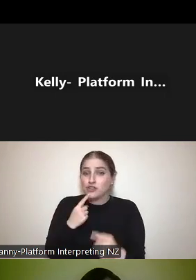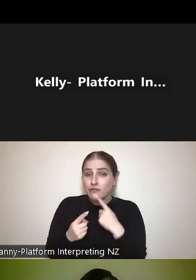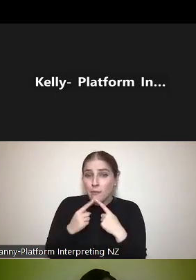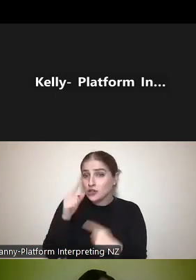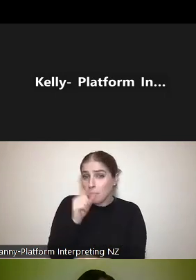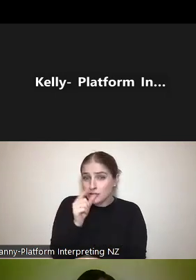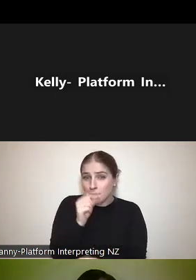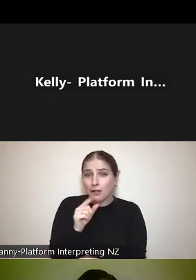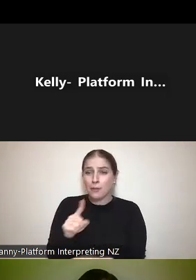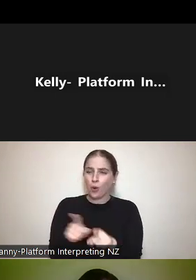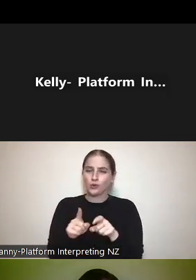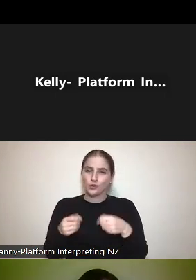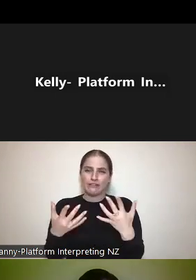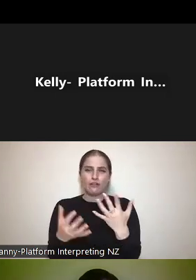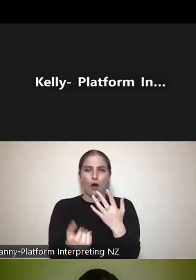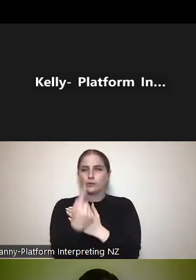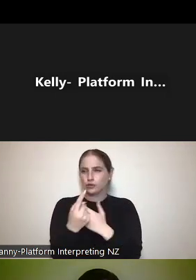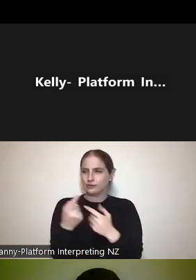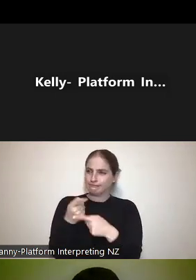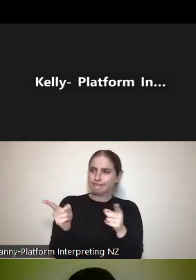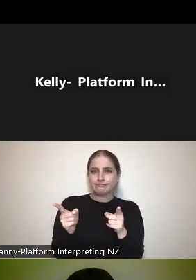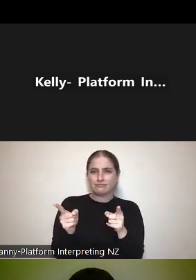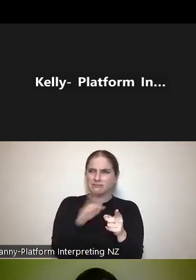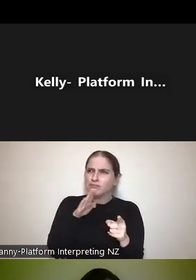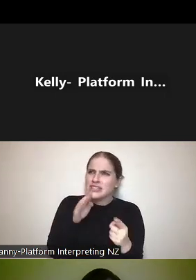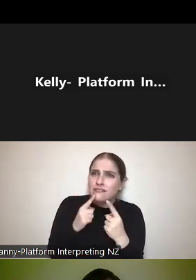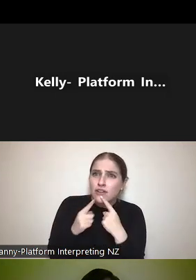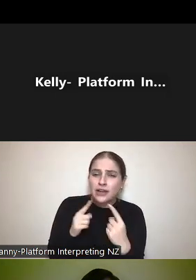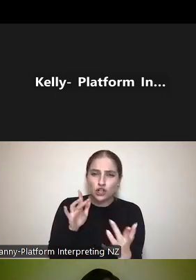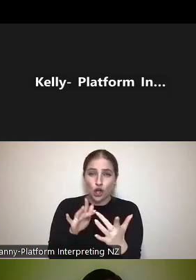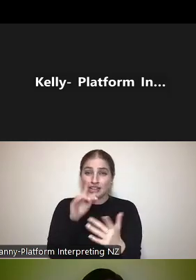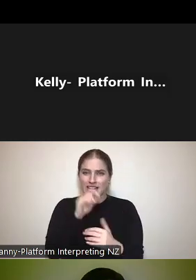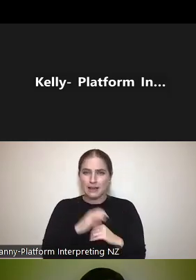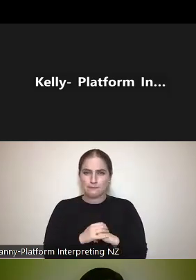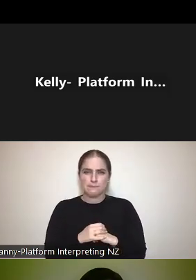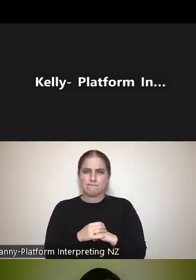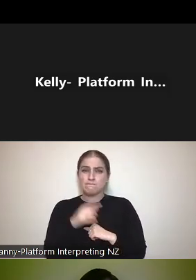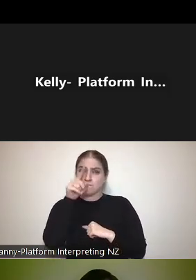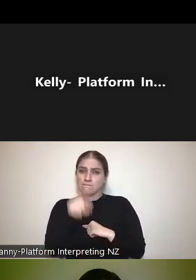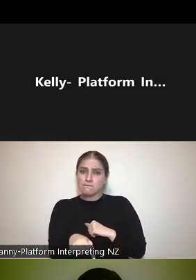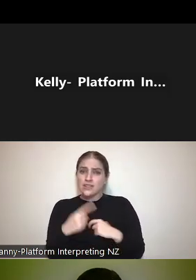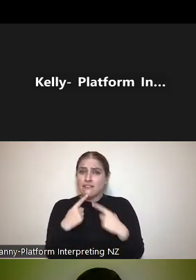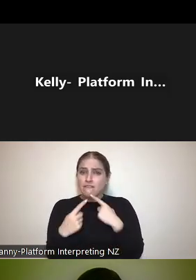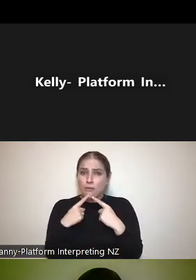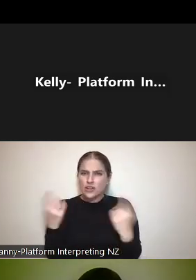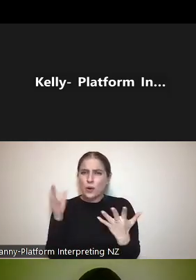So, where do you put this information? Everywhere. Put it on your website, put it on your event listing,